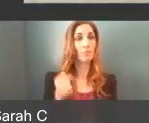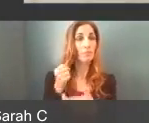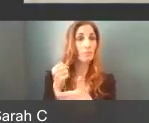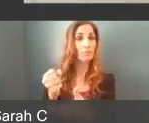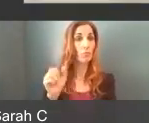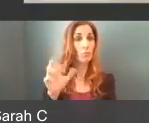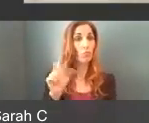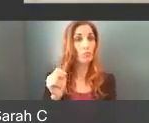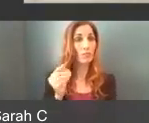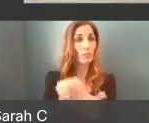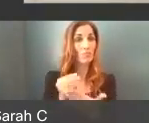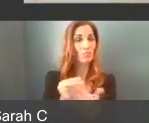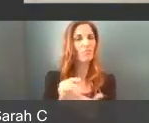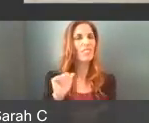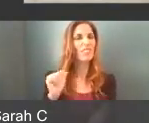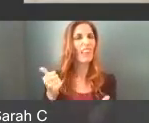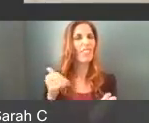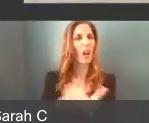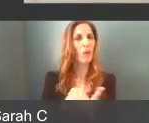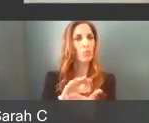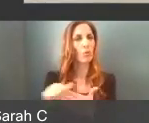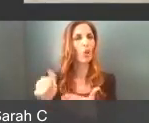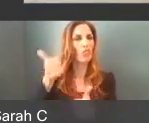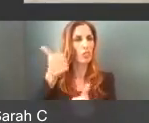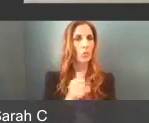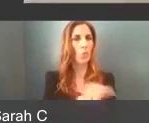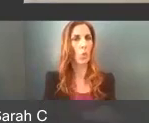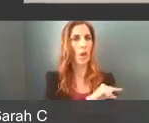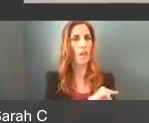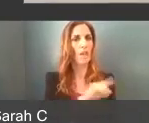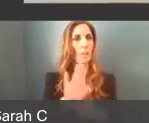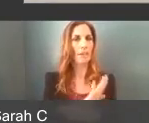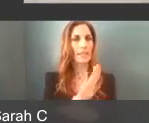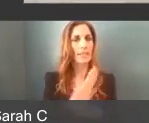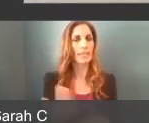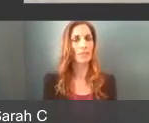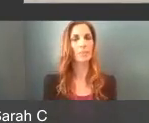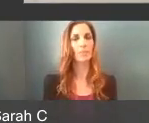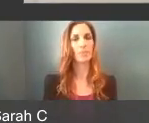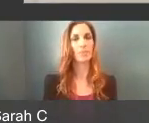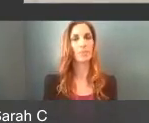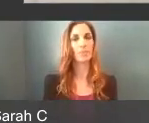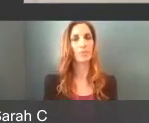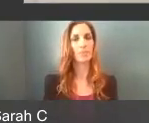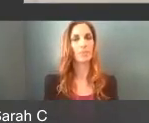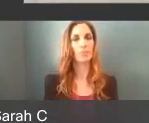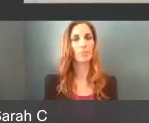to each qualifying business. The grant funds come from an appropriation of $6 million in